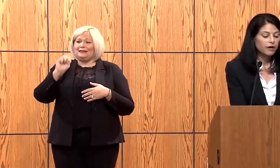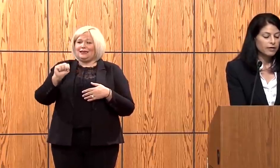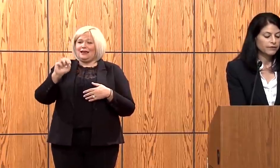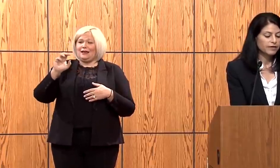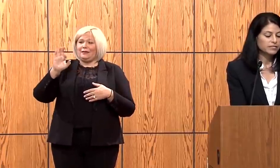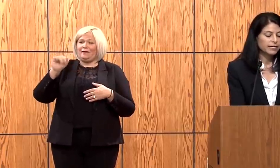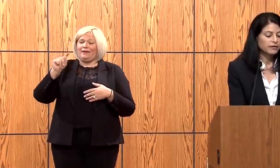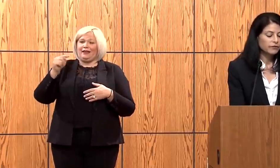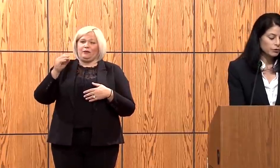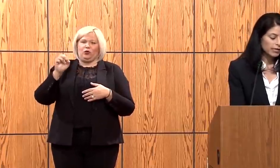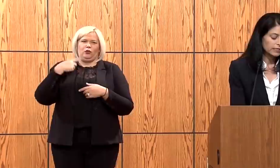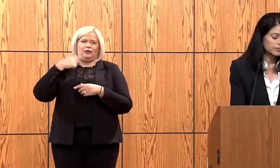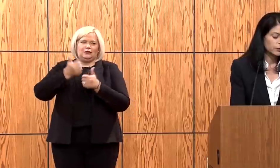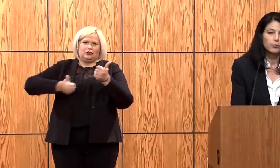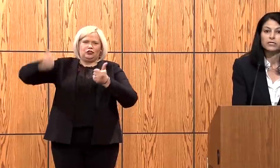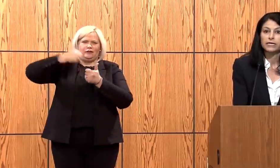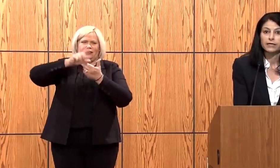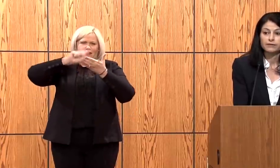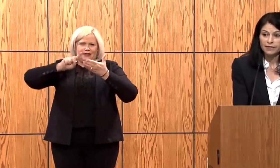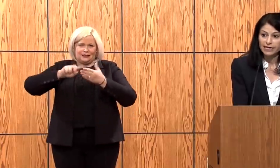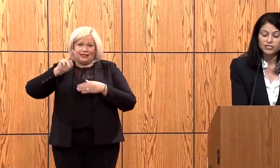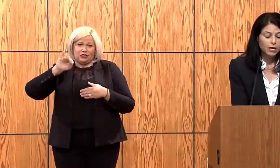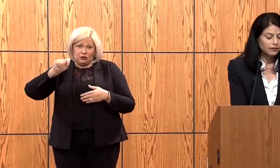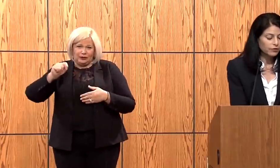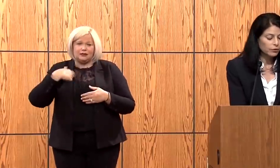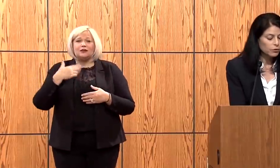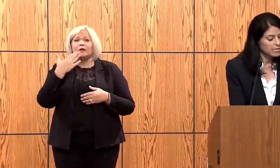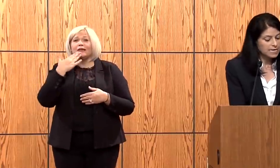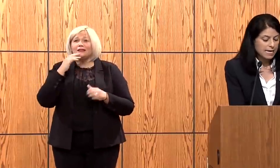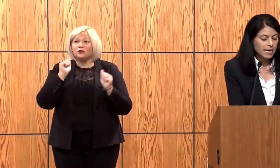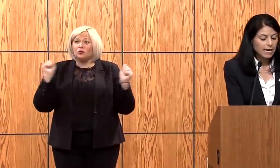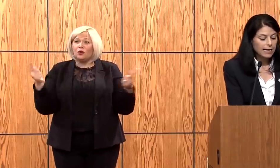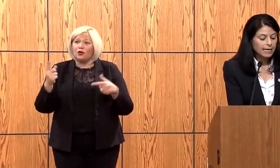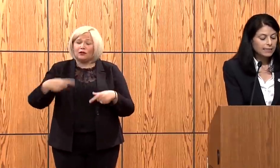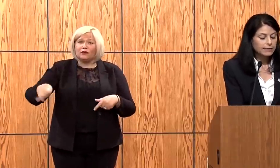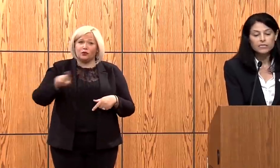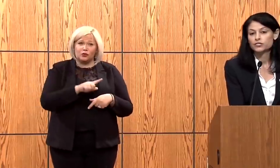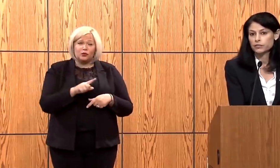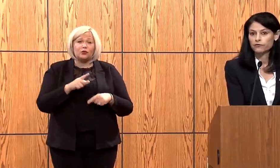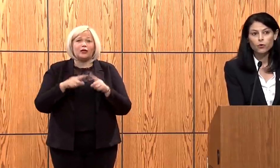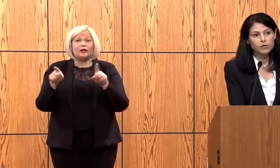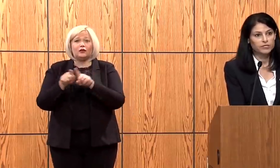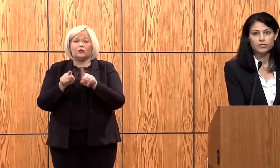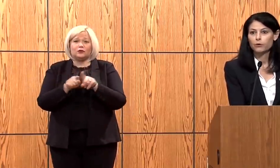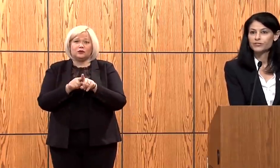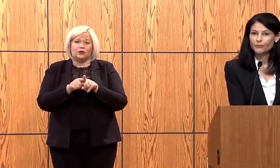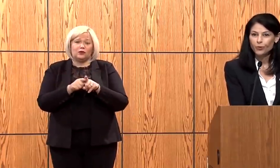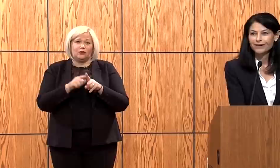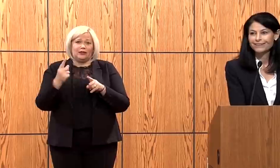JOHN PALACE IN A DIVISION, HATE CRIMES DIVISION, SAHID--